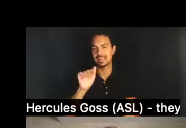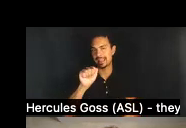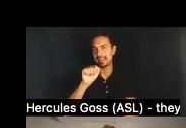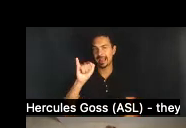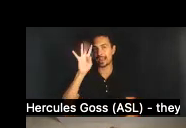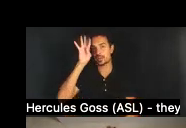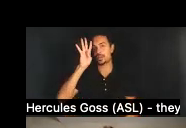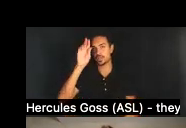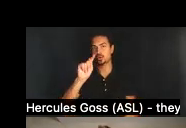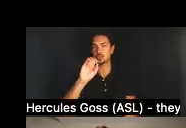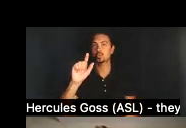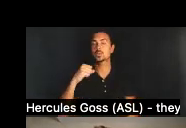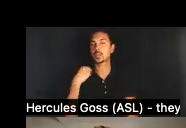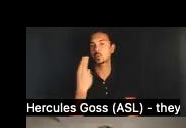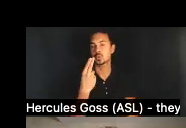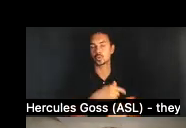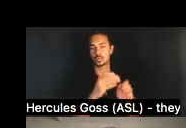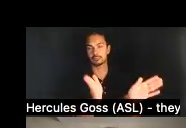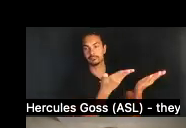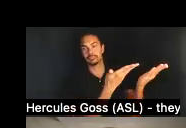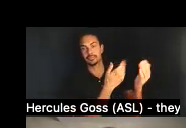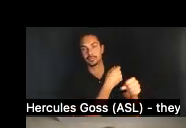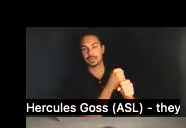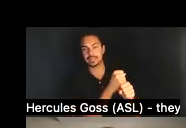image generation tools that I've been researching.